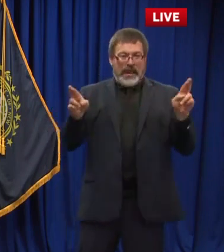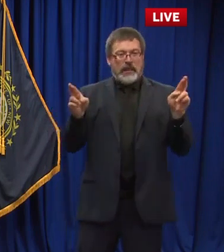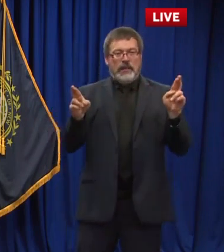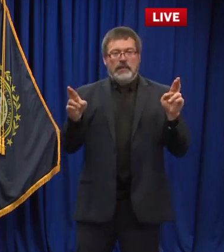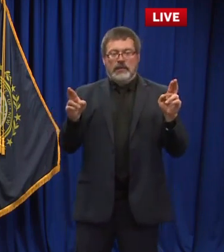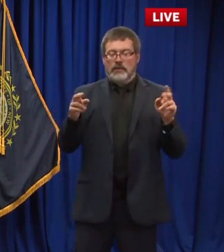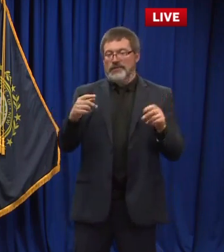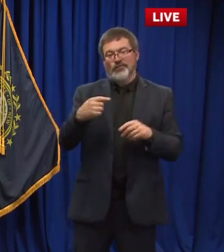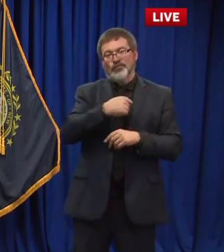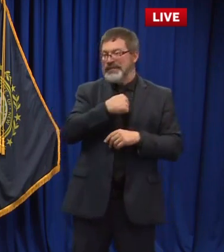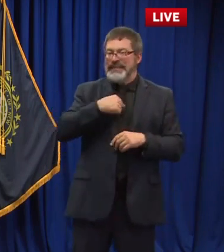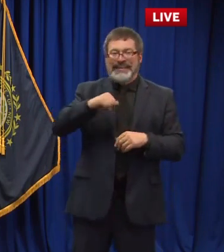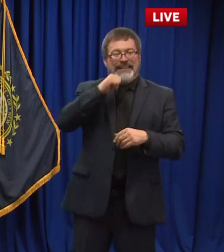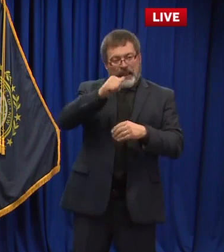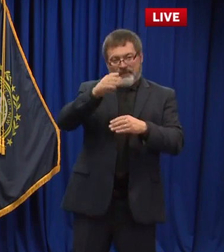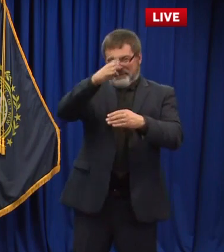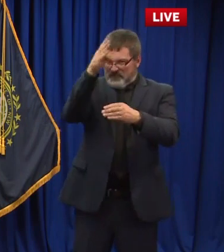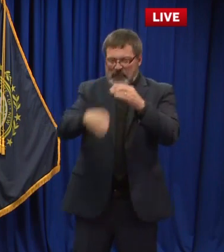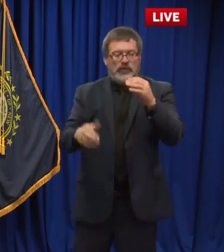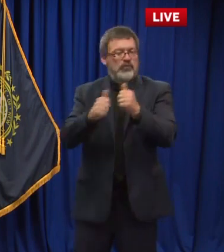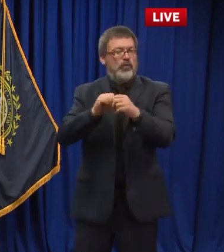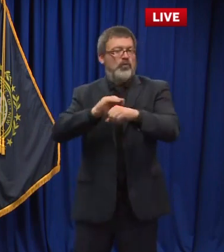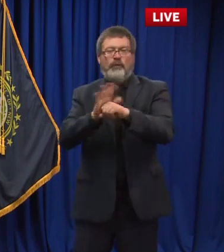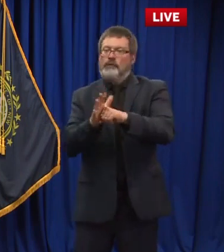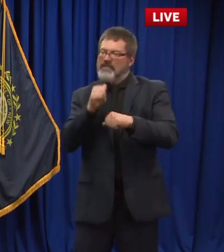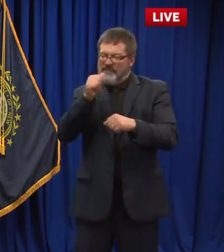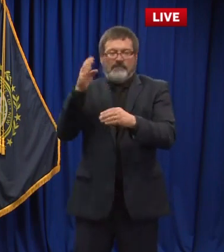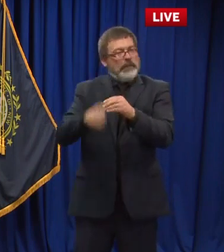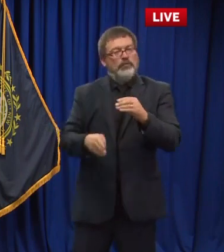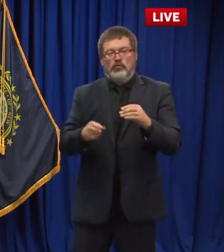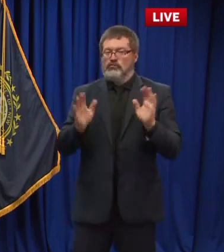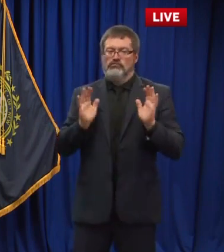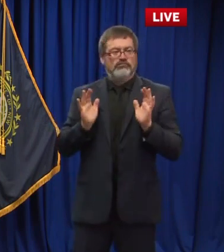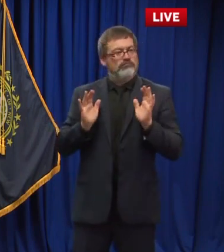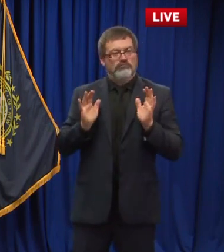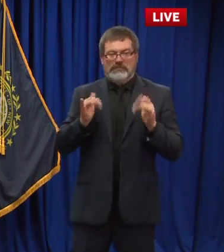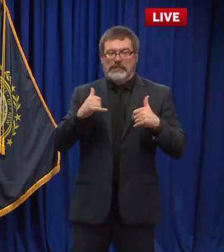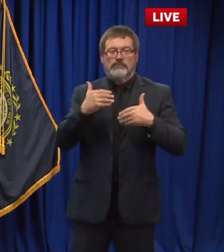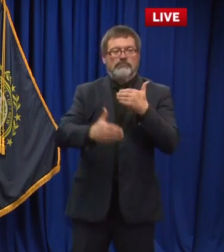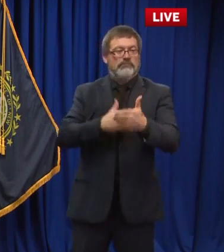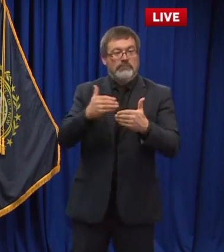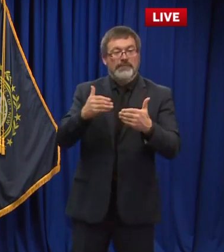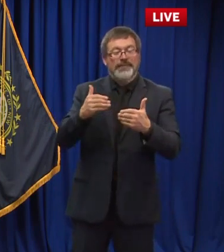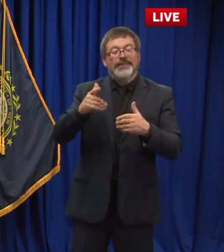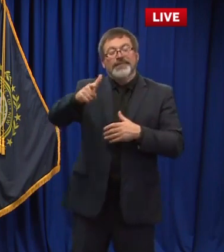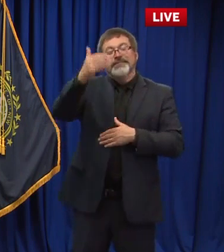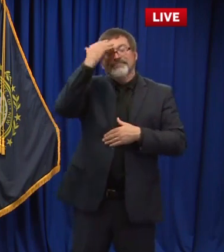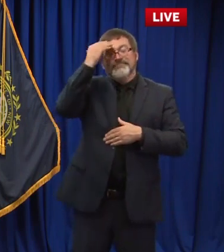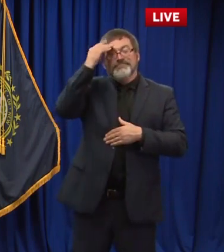WE HAVE GREAT NUMBERS THAT WE SHOULD BE PROUD OF BUT WE HAVE A LONG WAY TO GO.